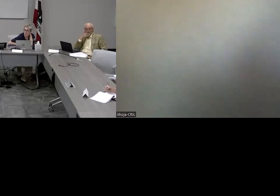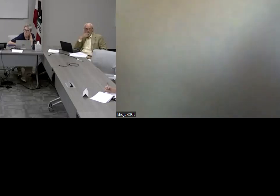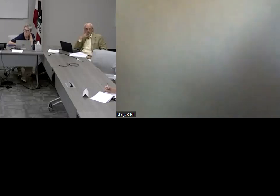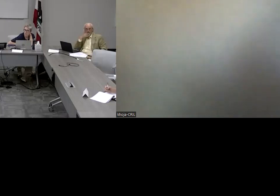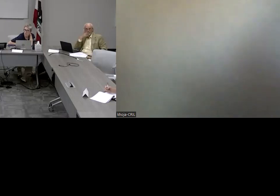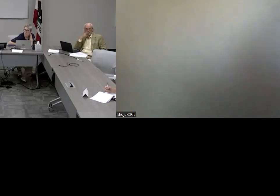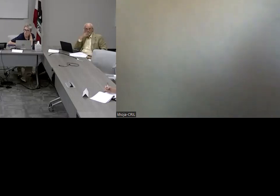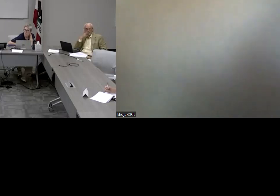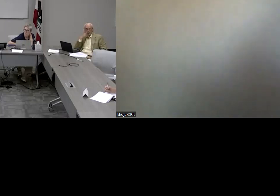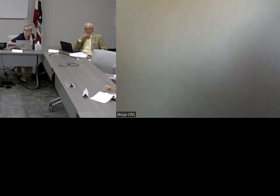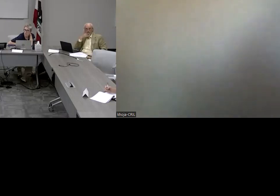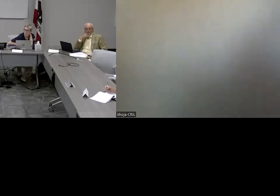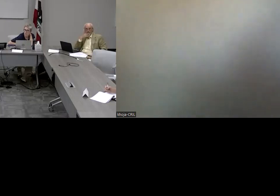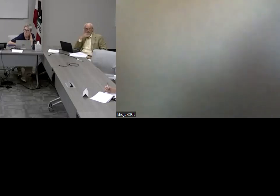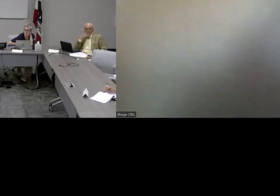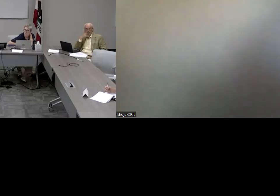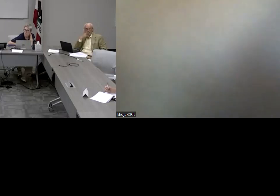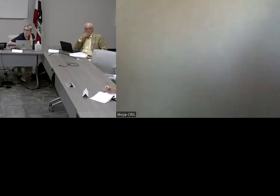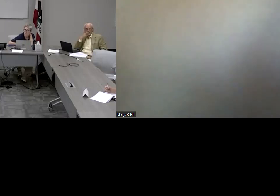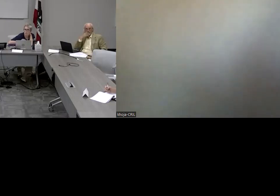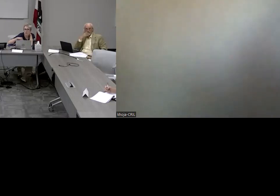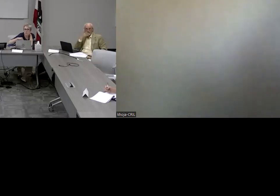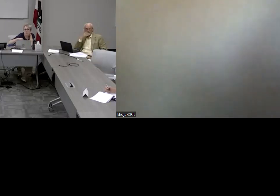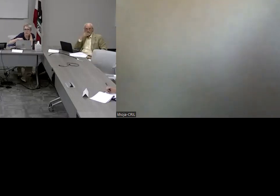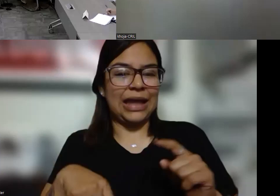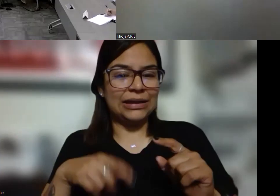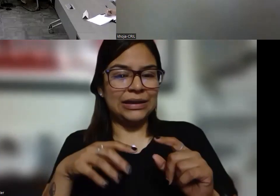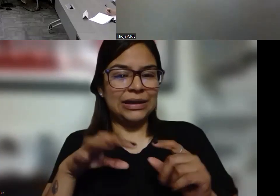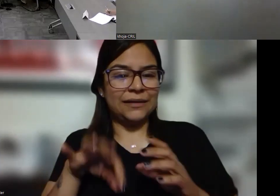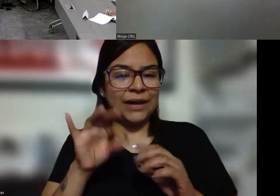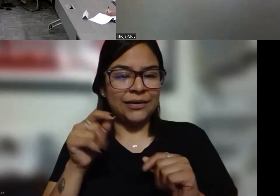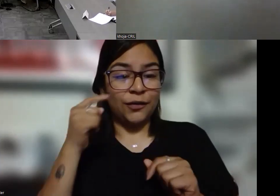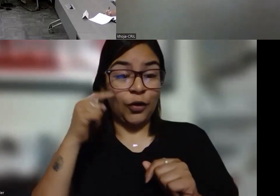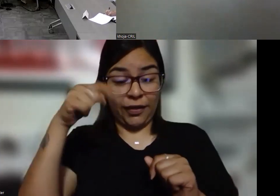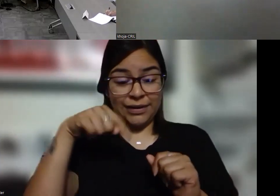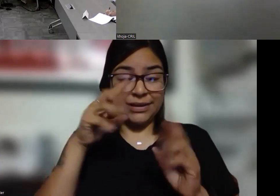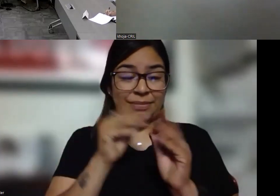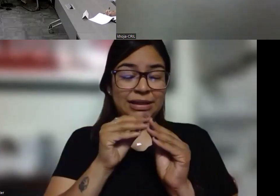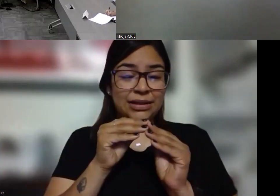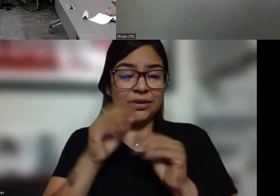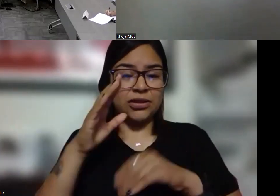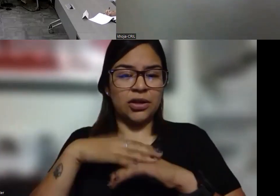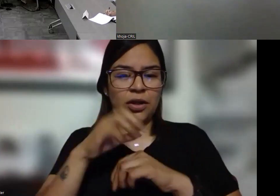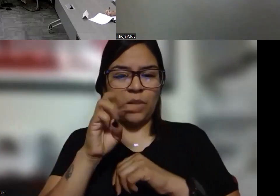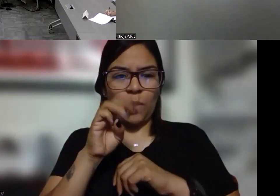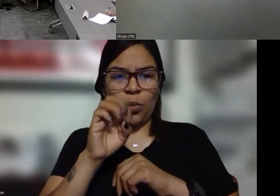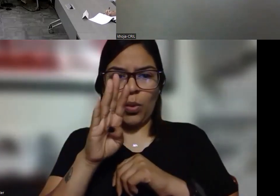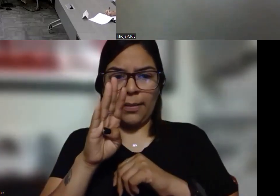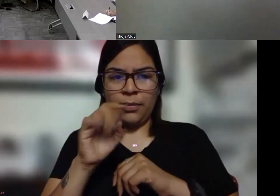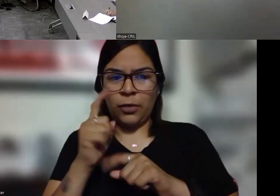if I'm able to find it for this meeting yes it's on the website isn't it Wilson yes so